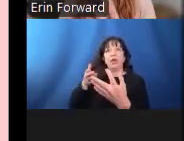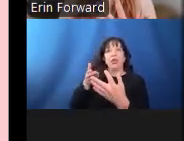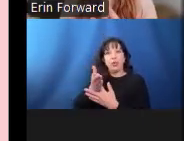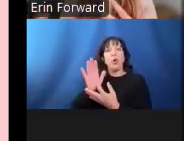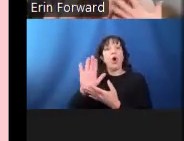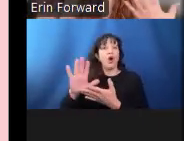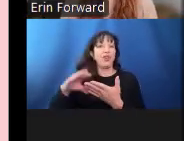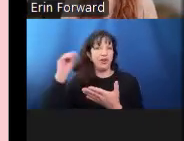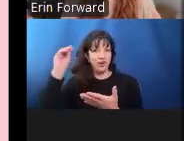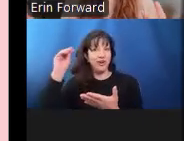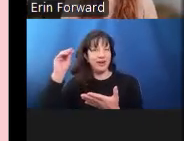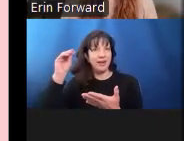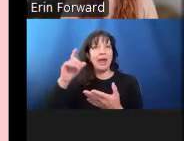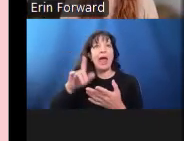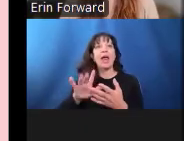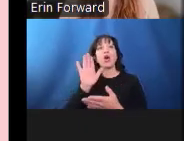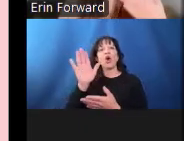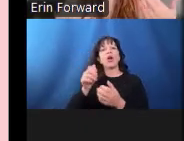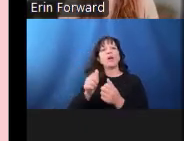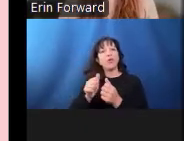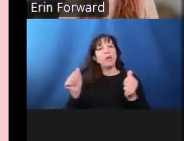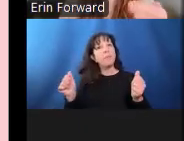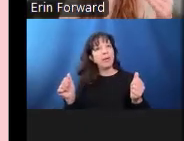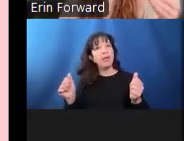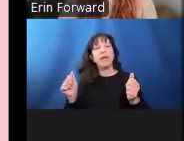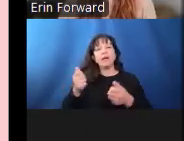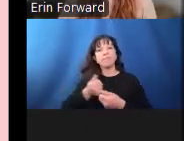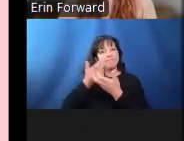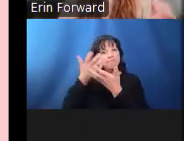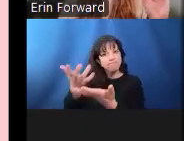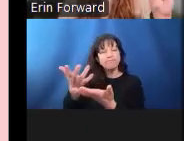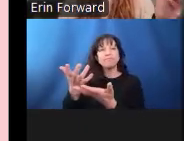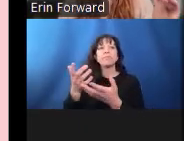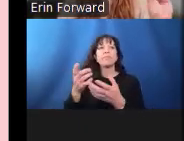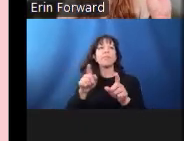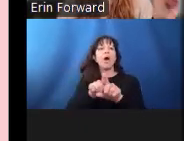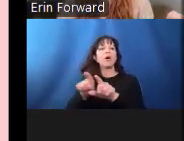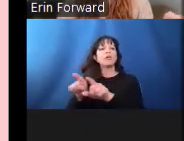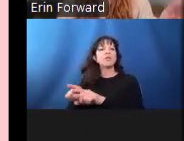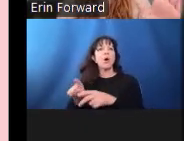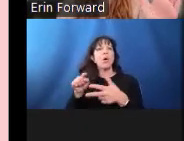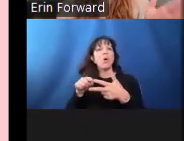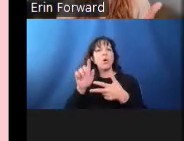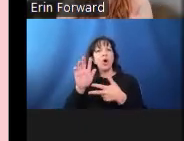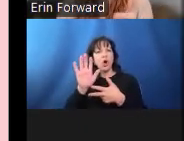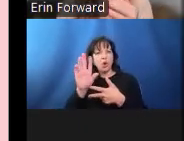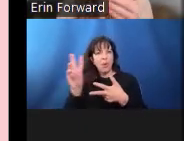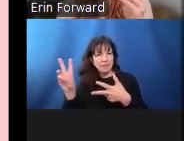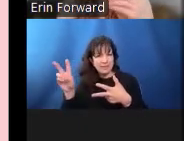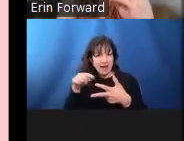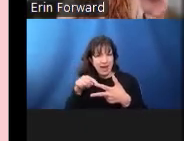and her vulnerability with what she's done. She also, if you go to her website on the get permission approach, she has